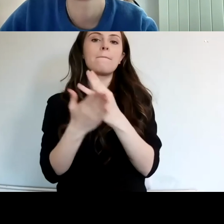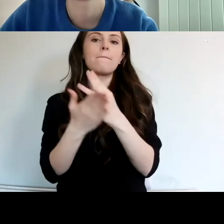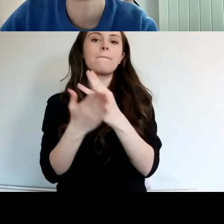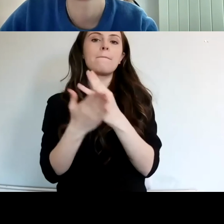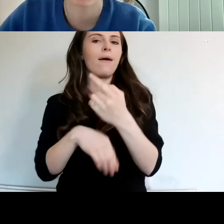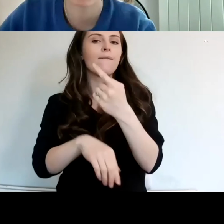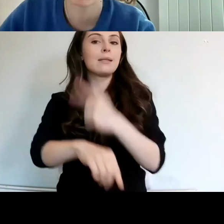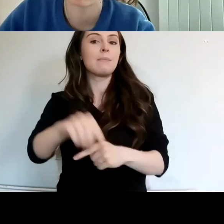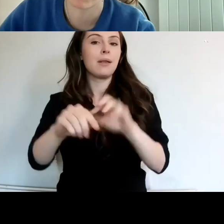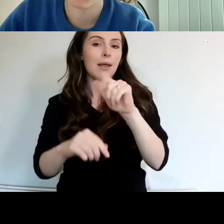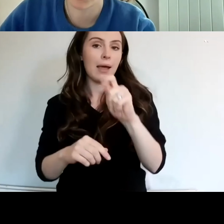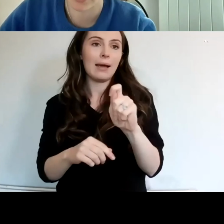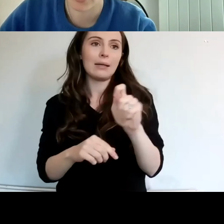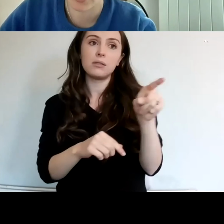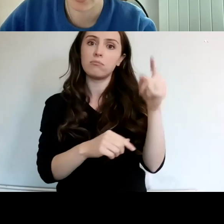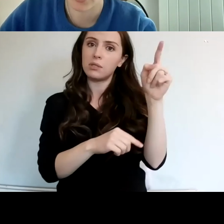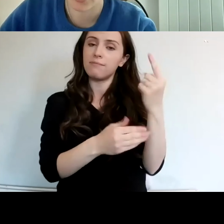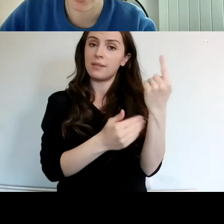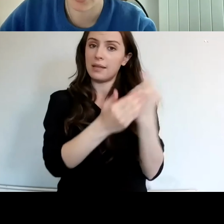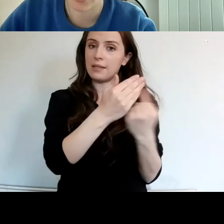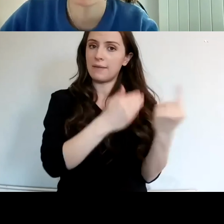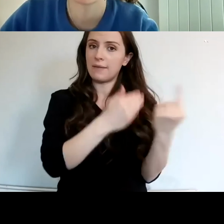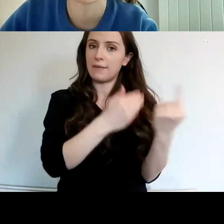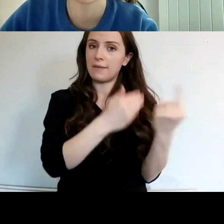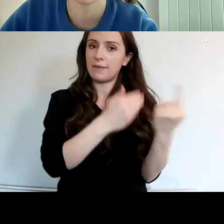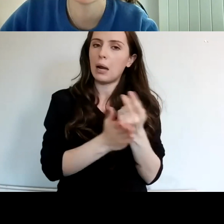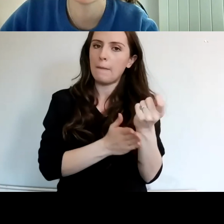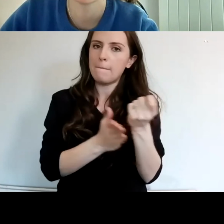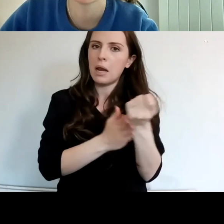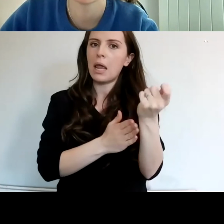so this complaint will be made to an enquiry officer within the body